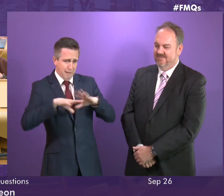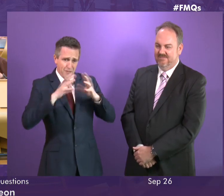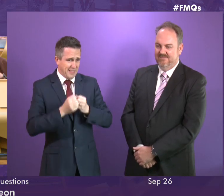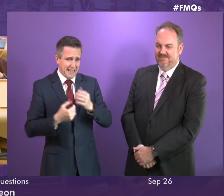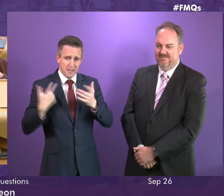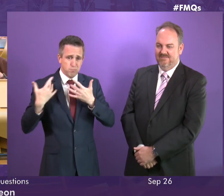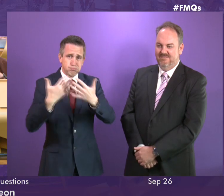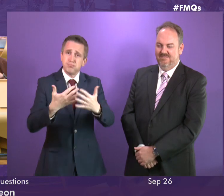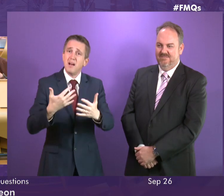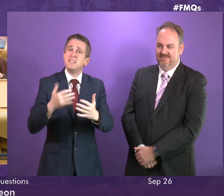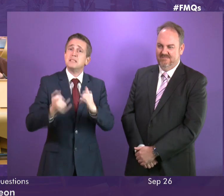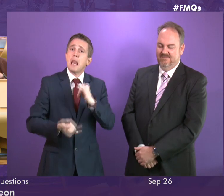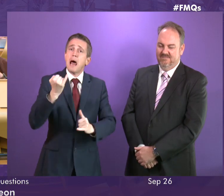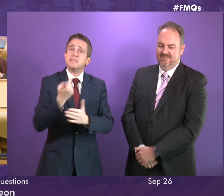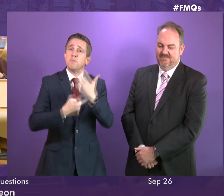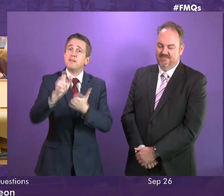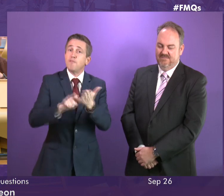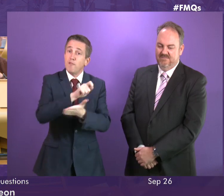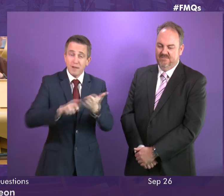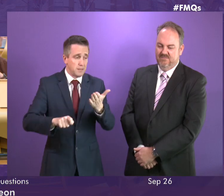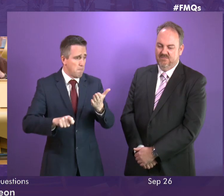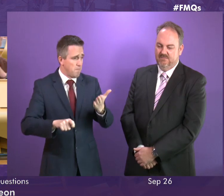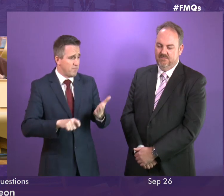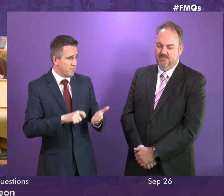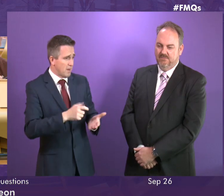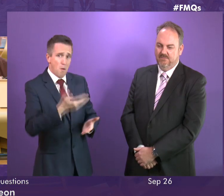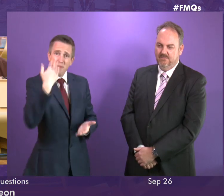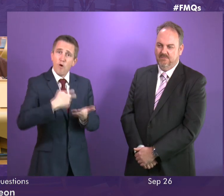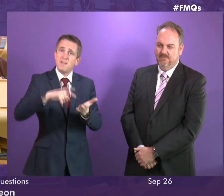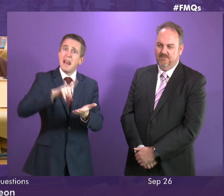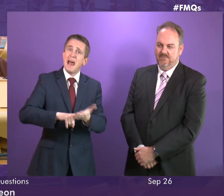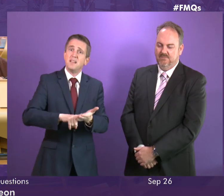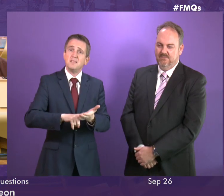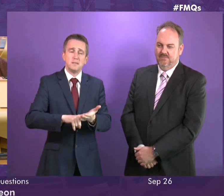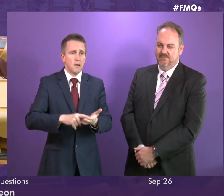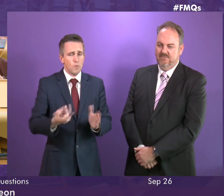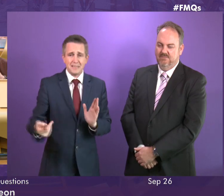since the independence referendum, when people like him were telling the people of Scotland